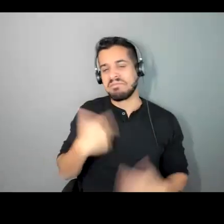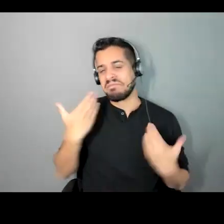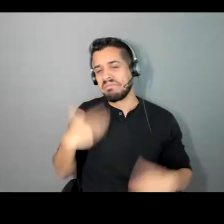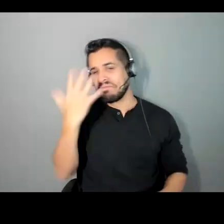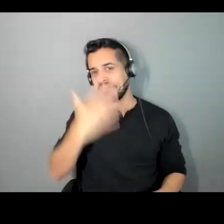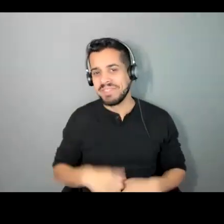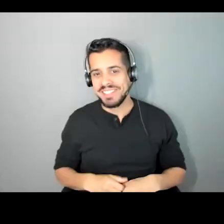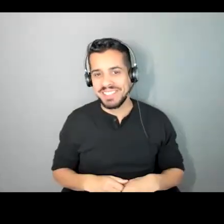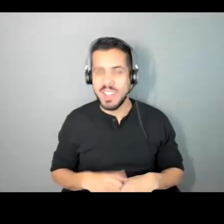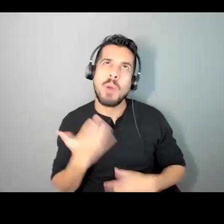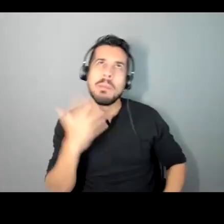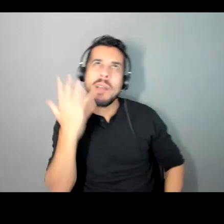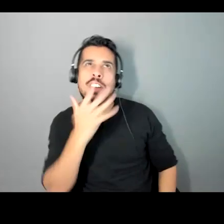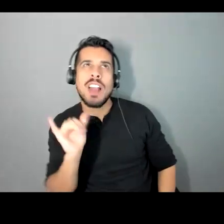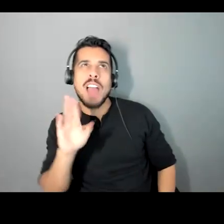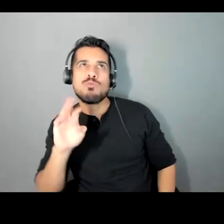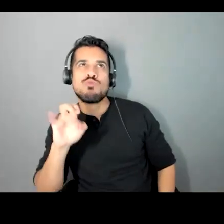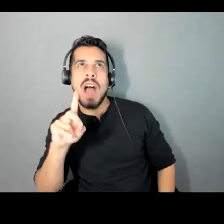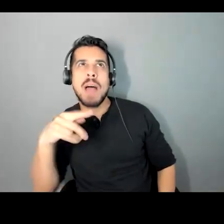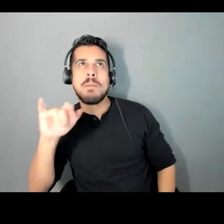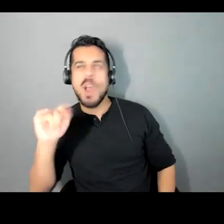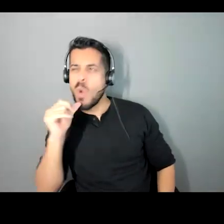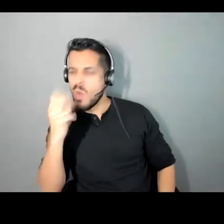Uh... or Brad Pitt, somebody really good looking. Let's just go with that.